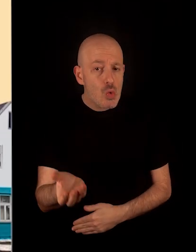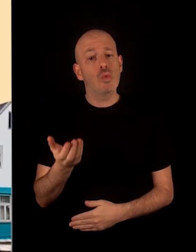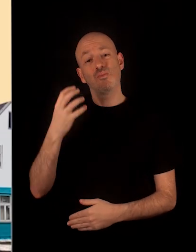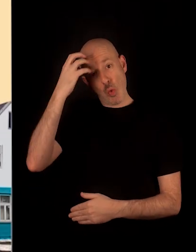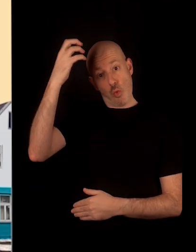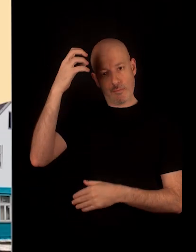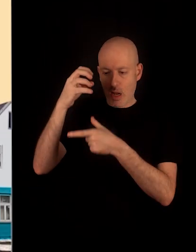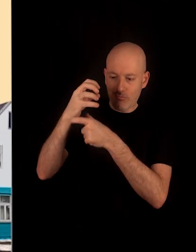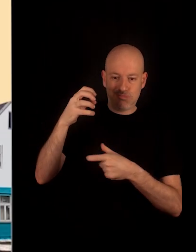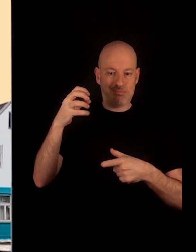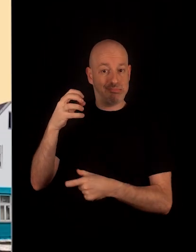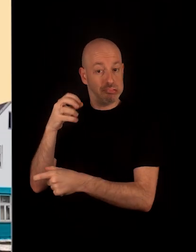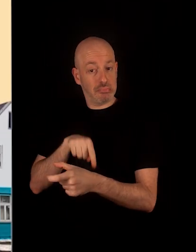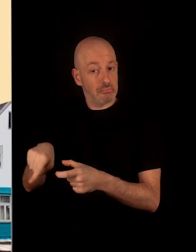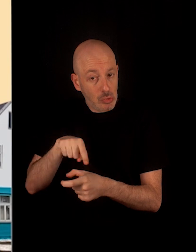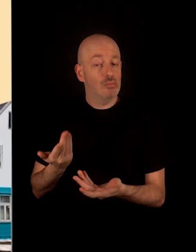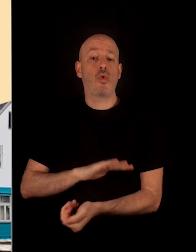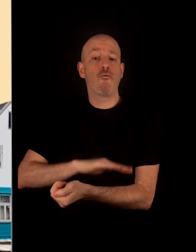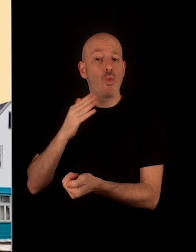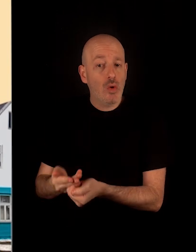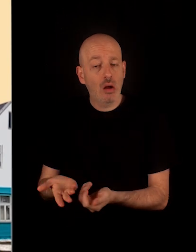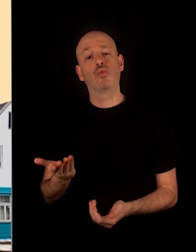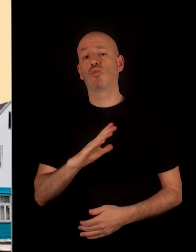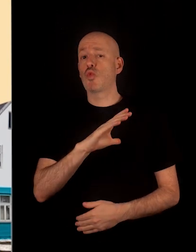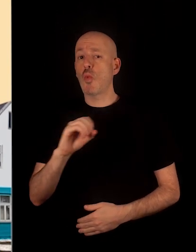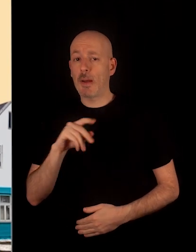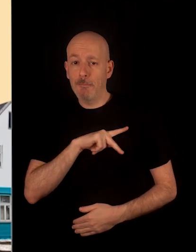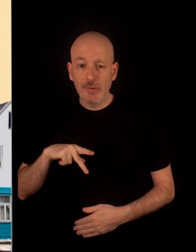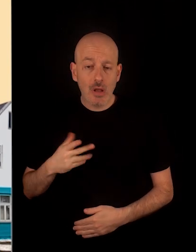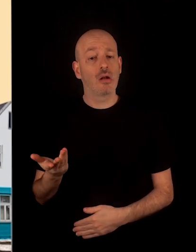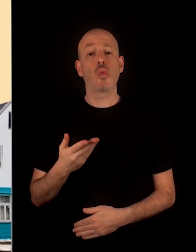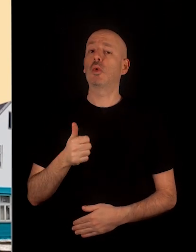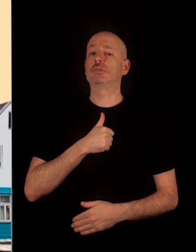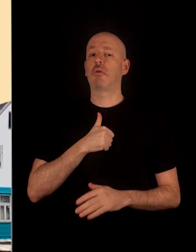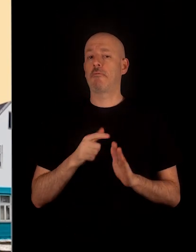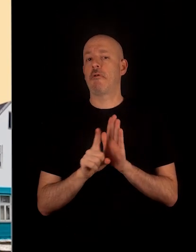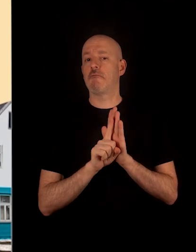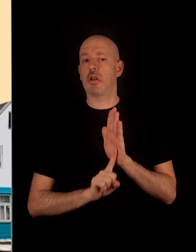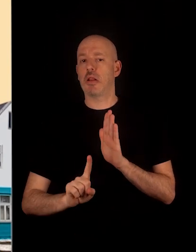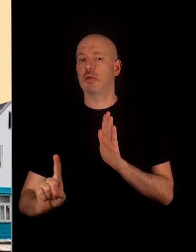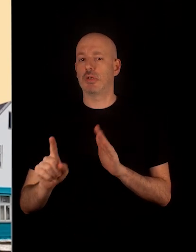quite clearly the information about eligibility, the grant calculation, and more details.